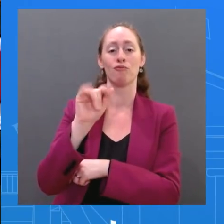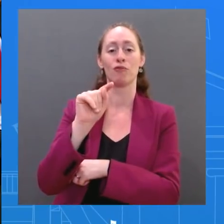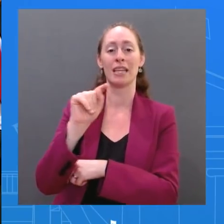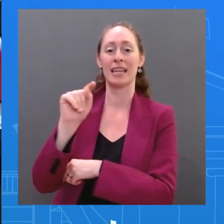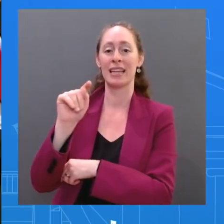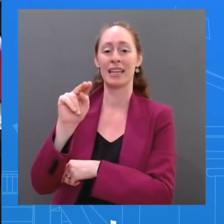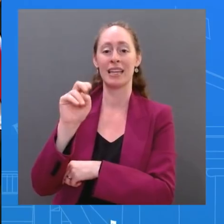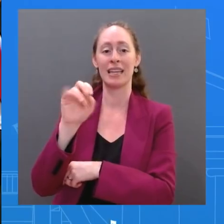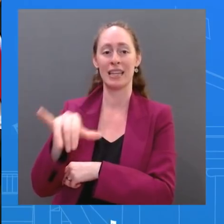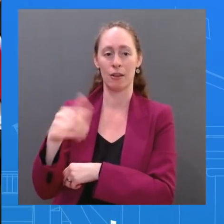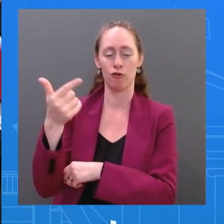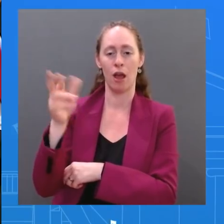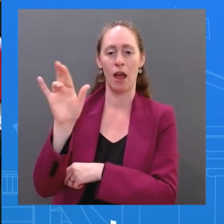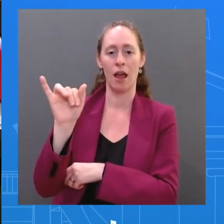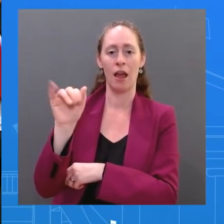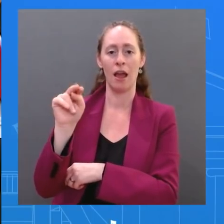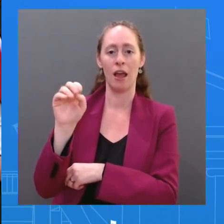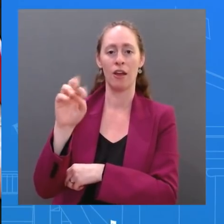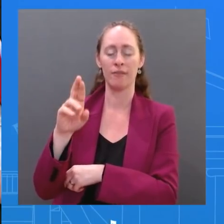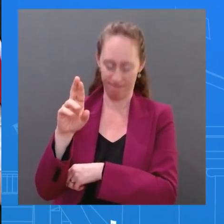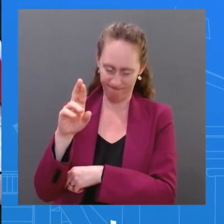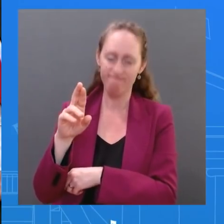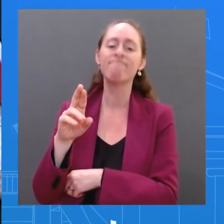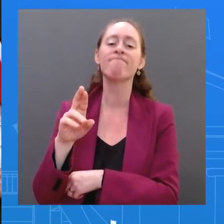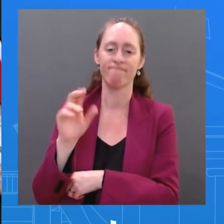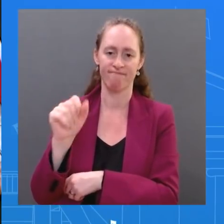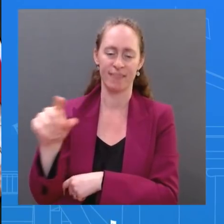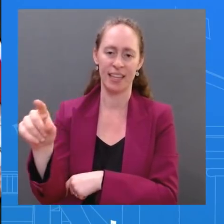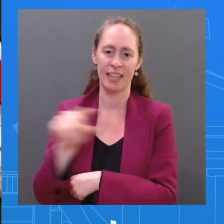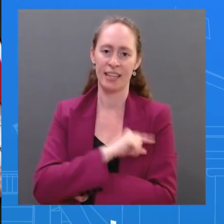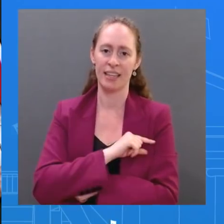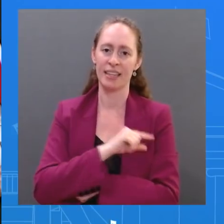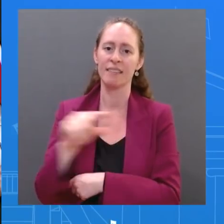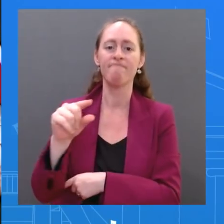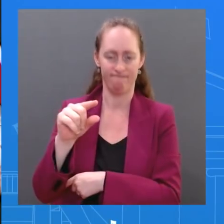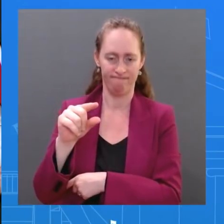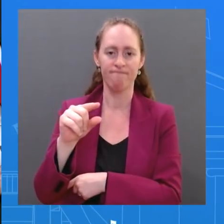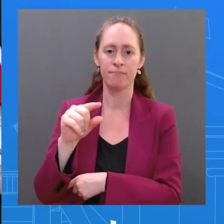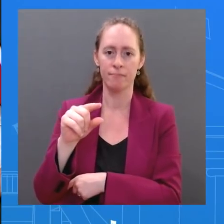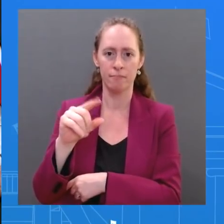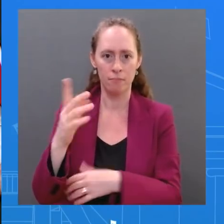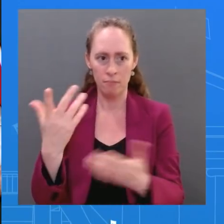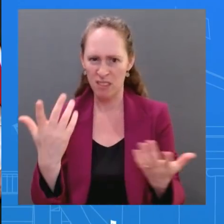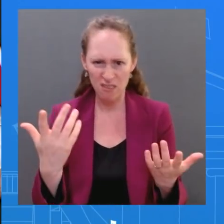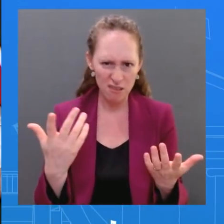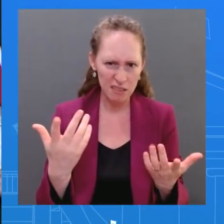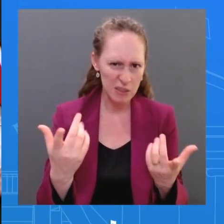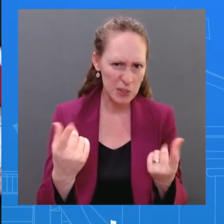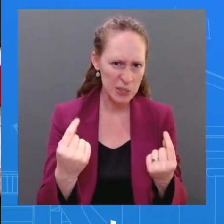Does the President support Bill Richardson going over to Moscow to try to fashion her release?